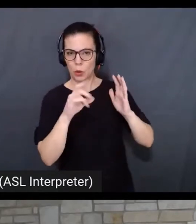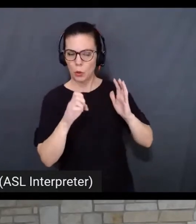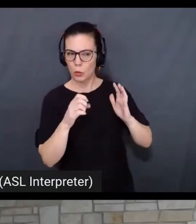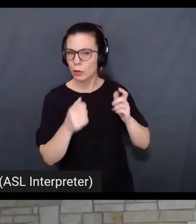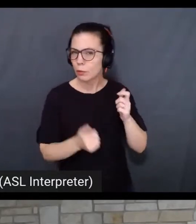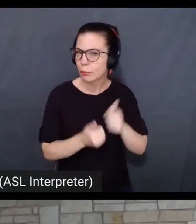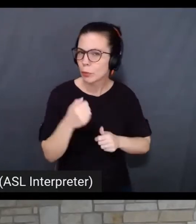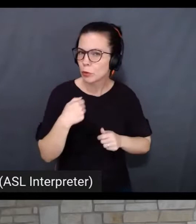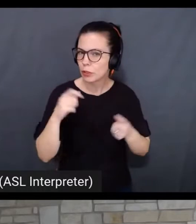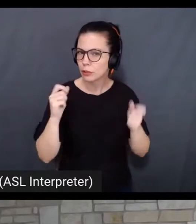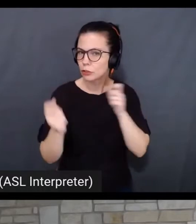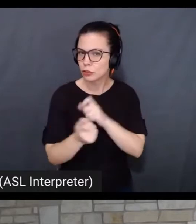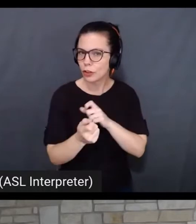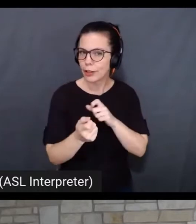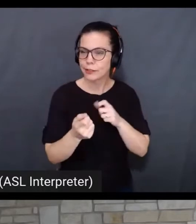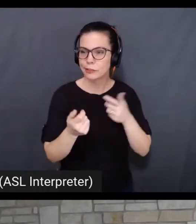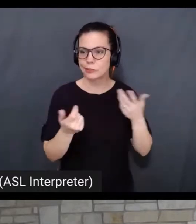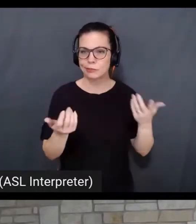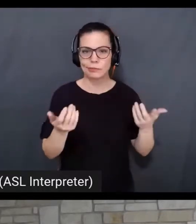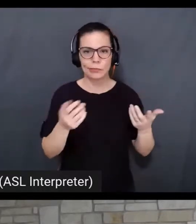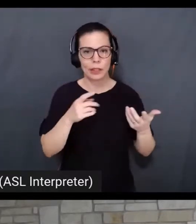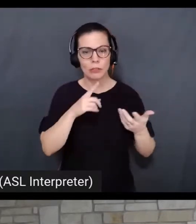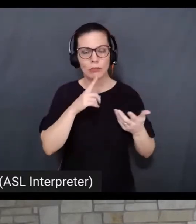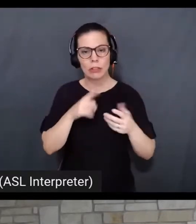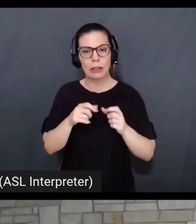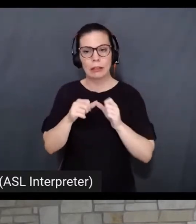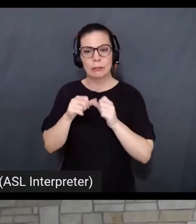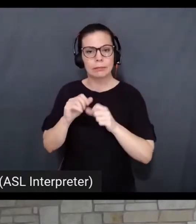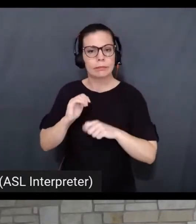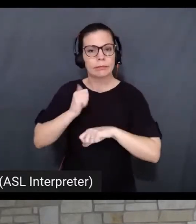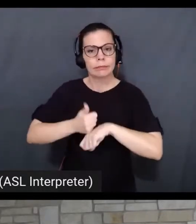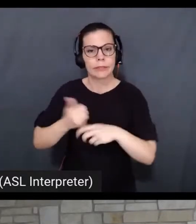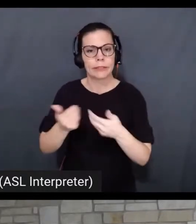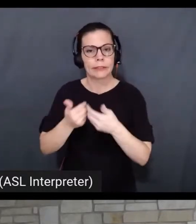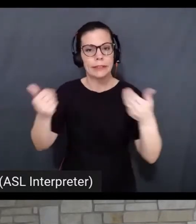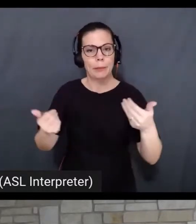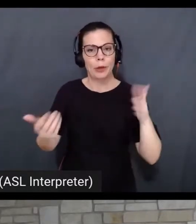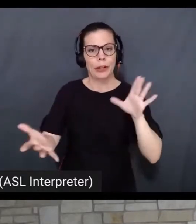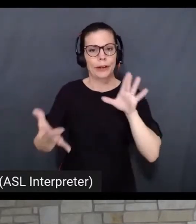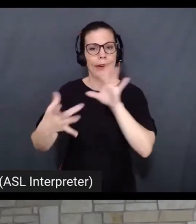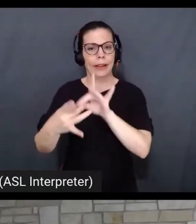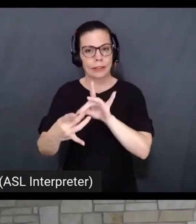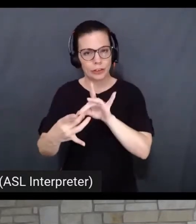is really just instantiating a separate connection. I am swapping out the connection